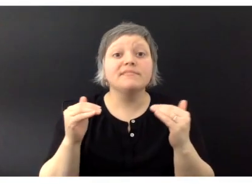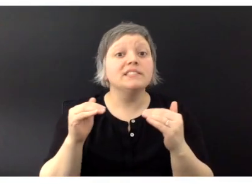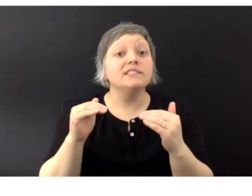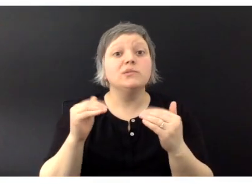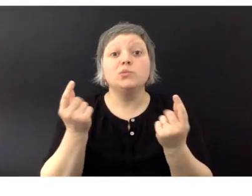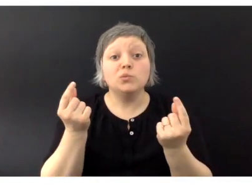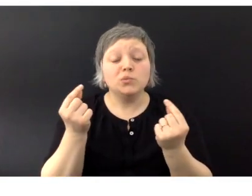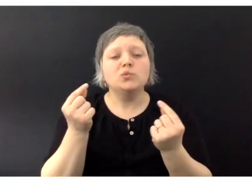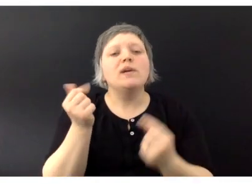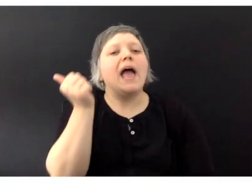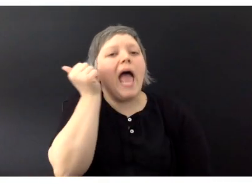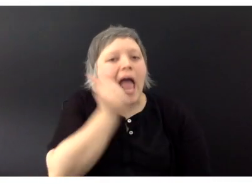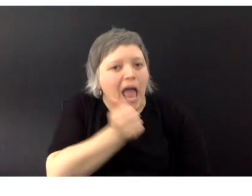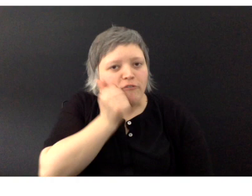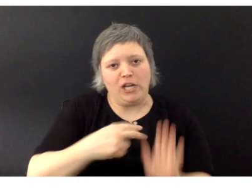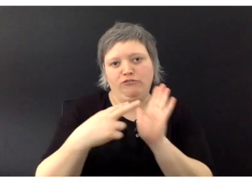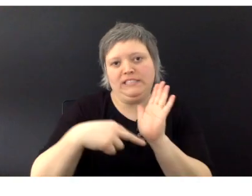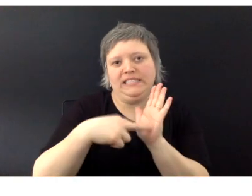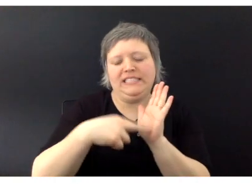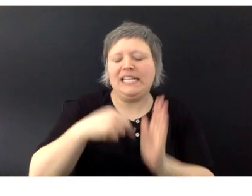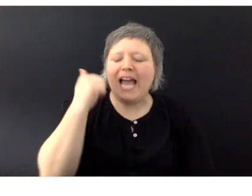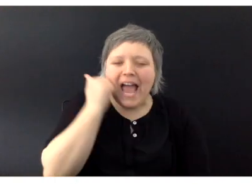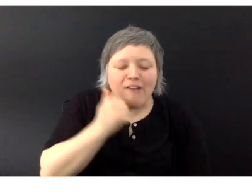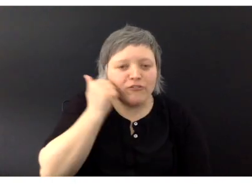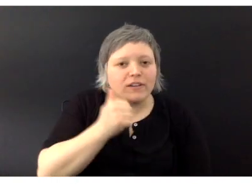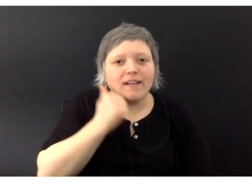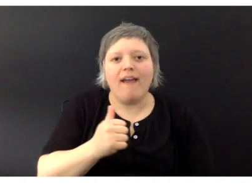The next thing we're going to talk about is reading every day. Just making it part of